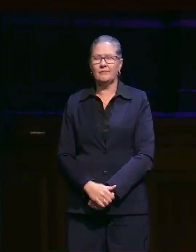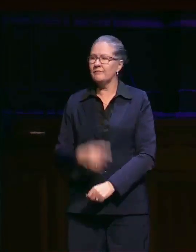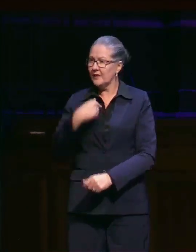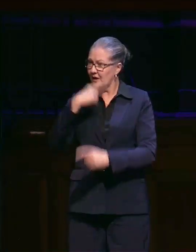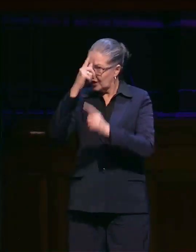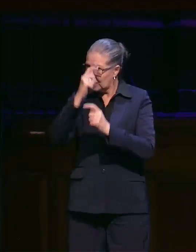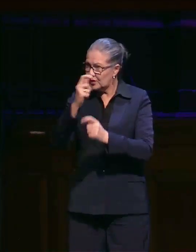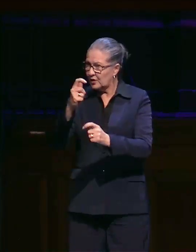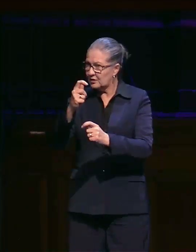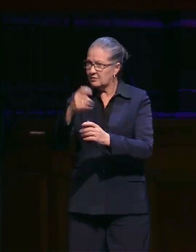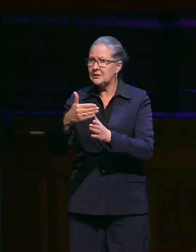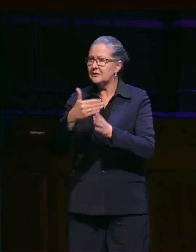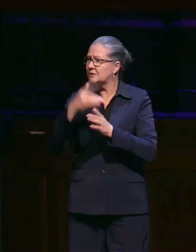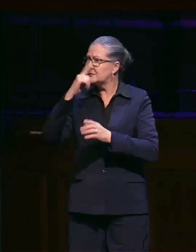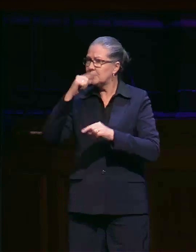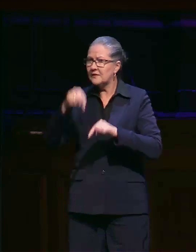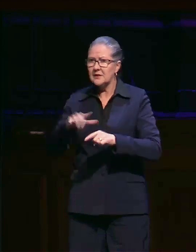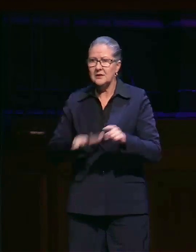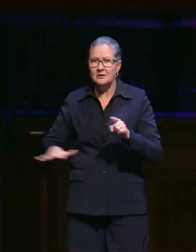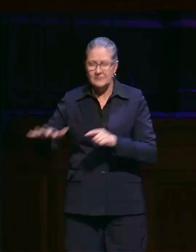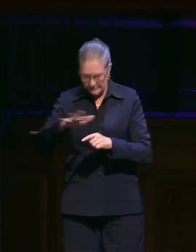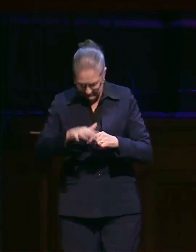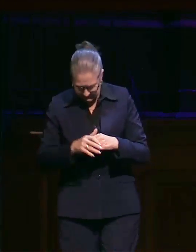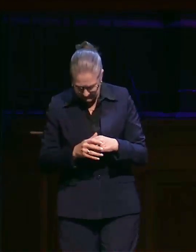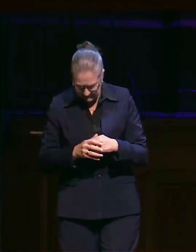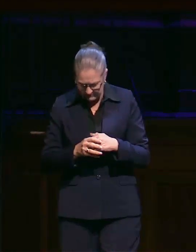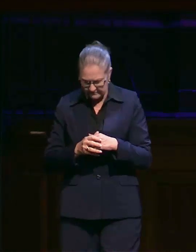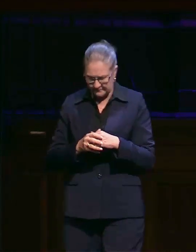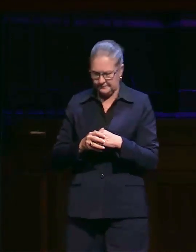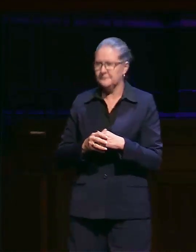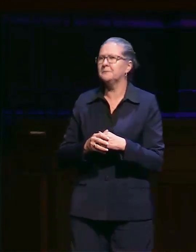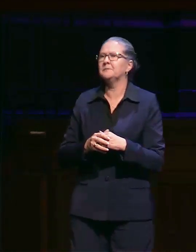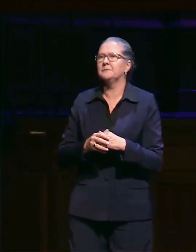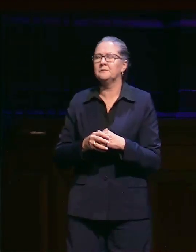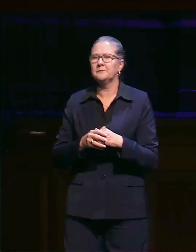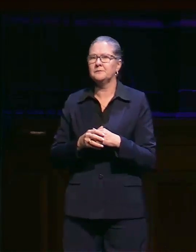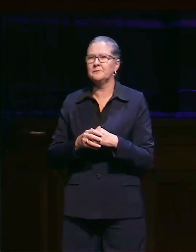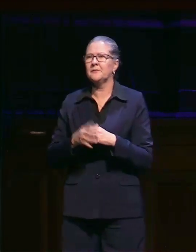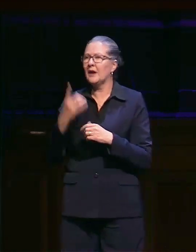I acknowledge the indigenous people of this land and greet all of you in te reo Māori – the language of New Zealand’s indigenous people.